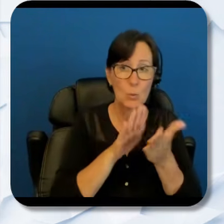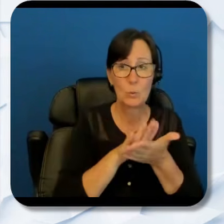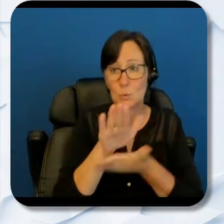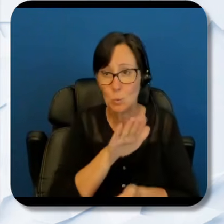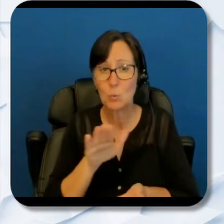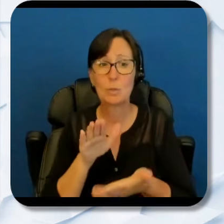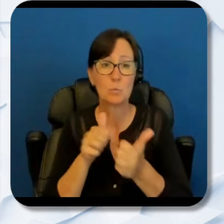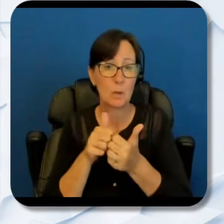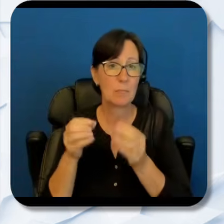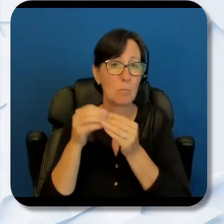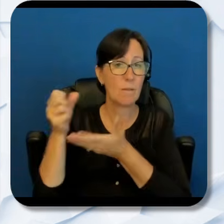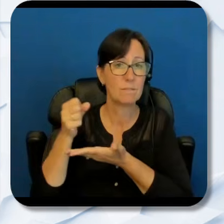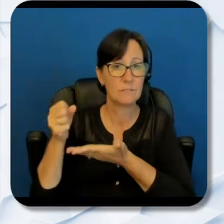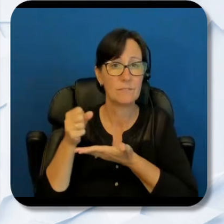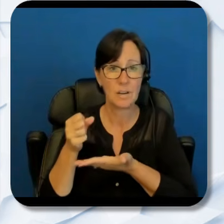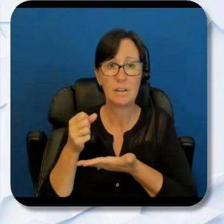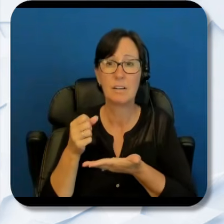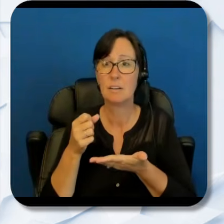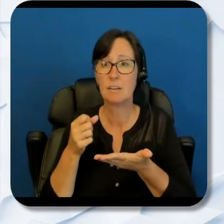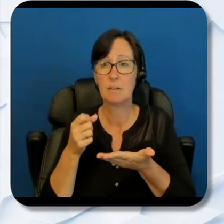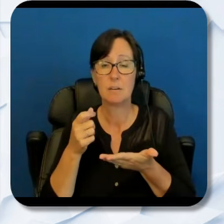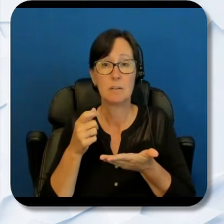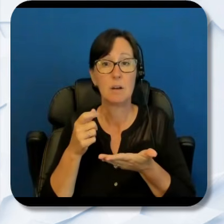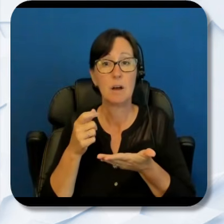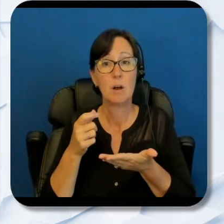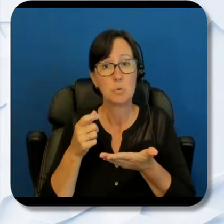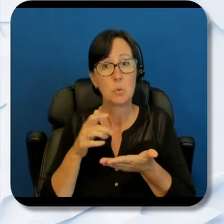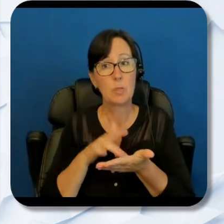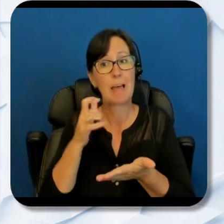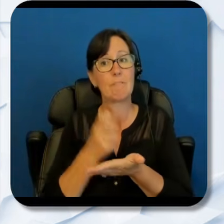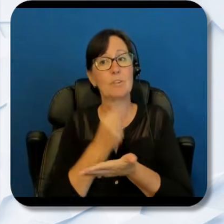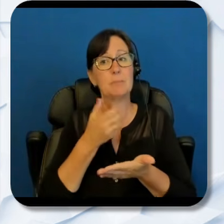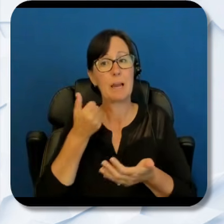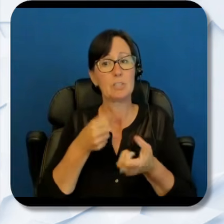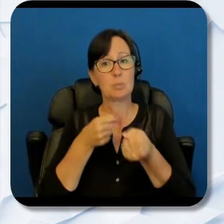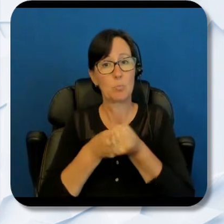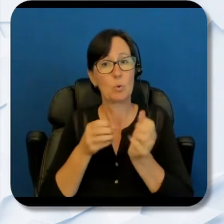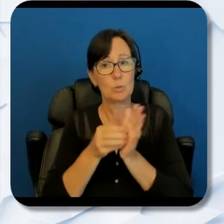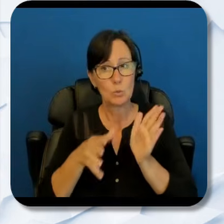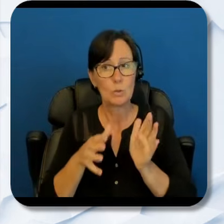funding coming down the pike that I think, you know, can be leveraged to better support this Students experiencing homelessness